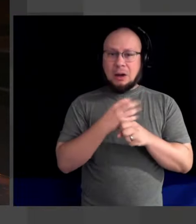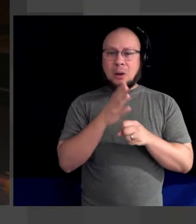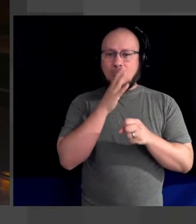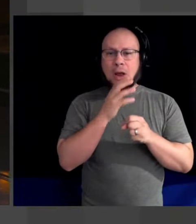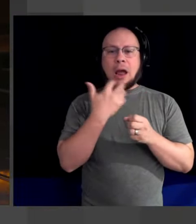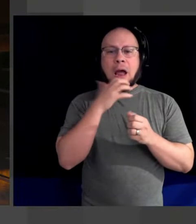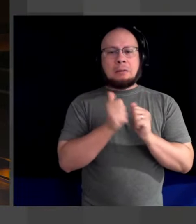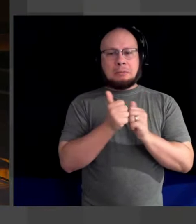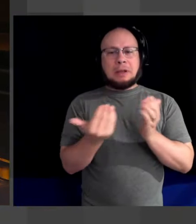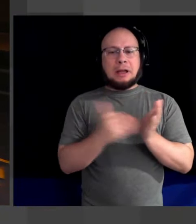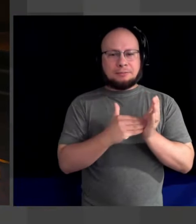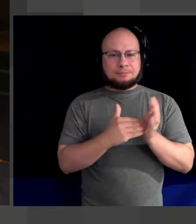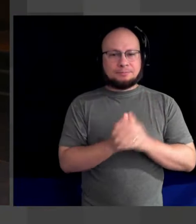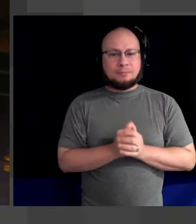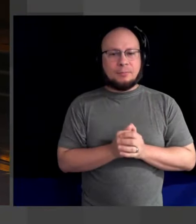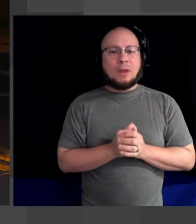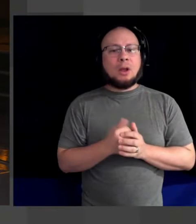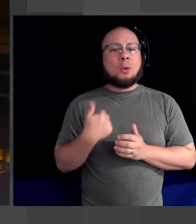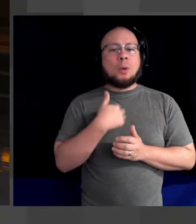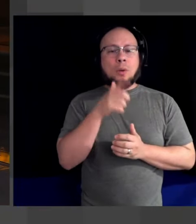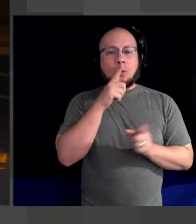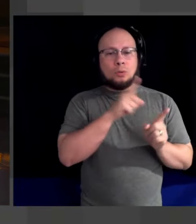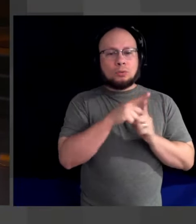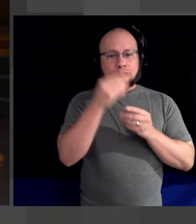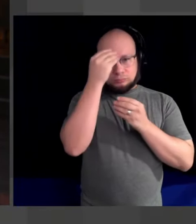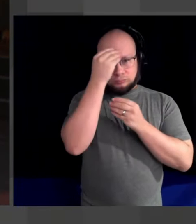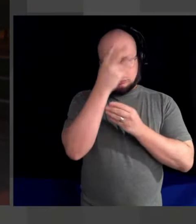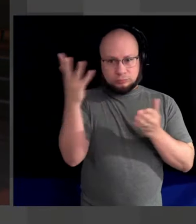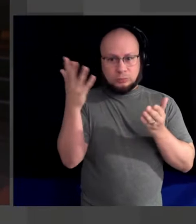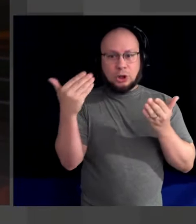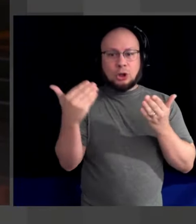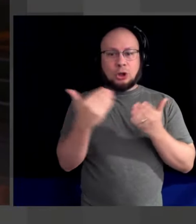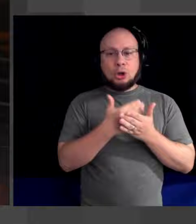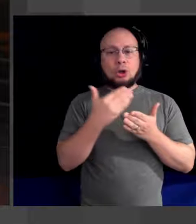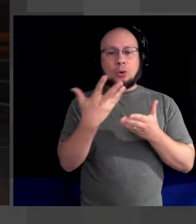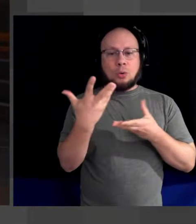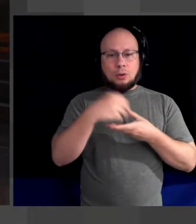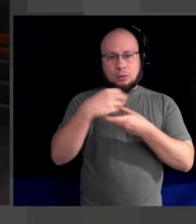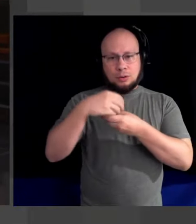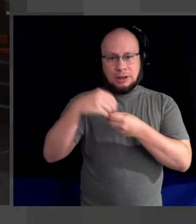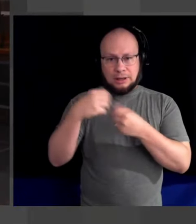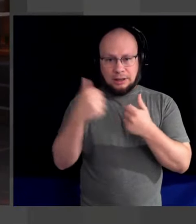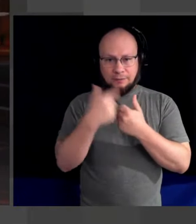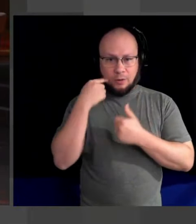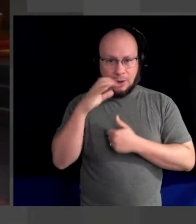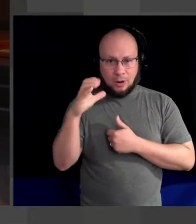TO HEAR ABOUT WHAT'S COMING TO YOUR FAVORITE MINECRAFT GAMES, YOU'LL ALSO HEAR DIRECTLY FROM